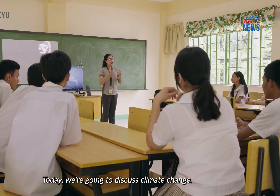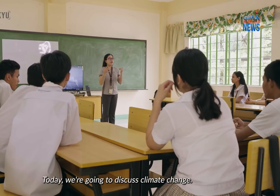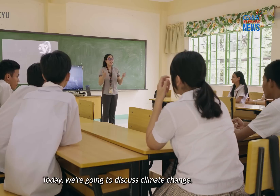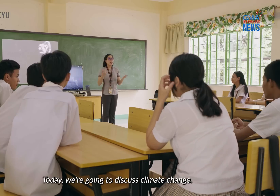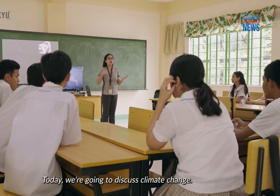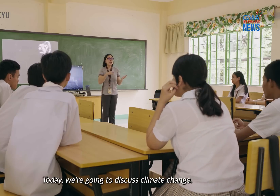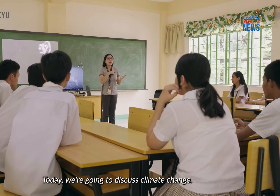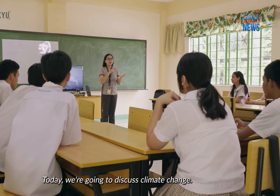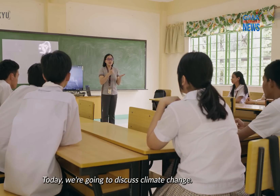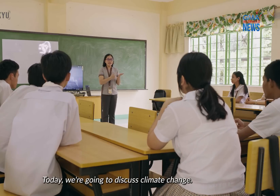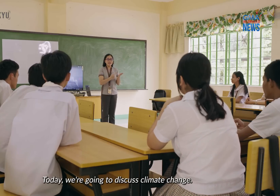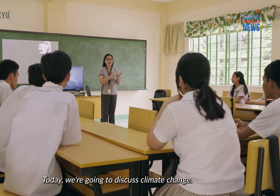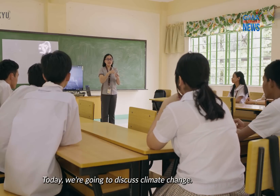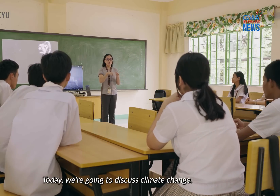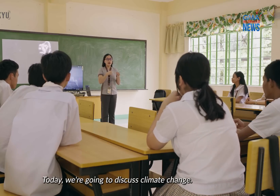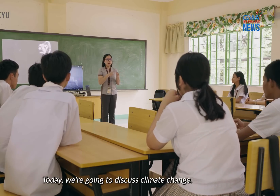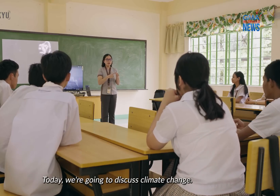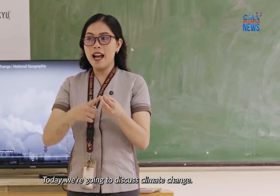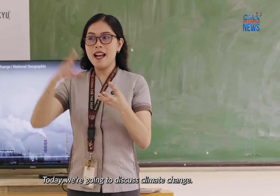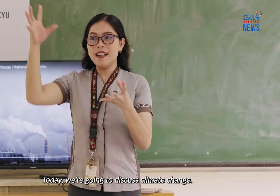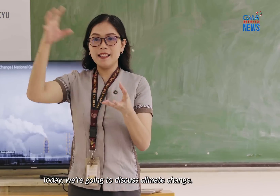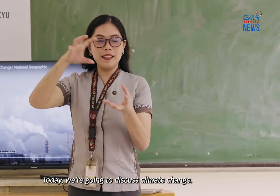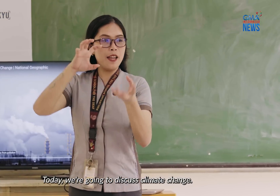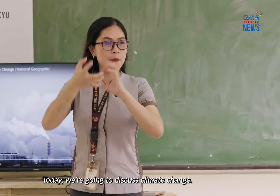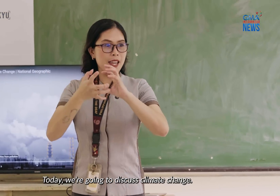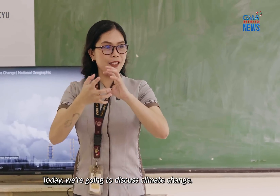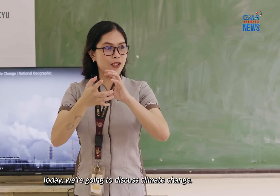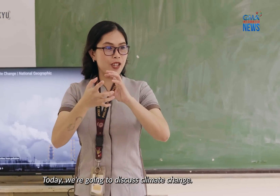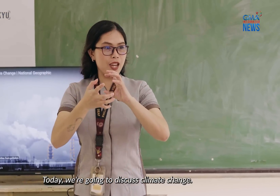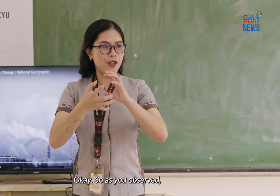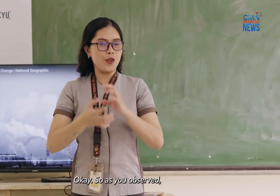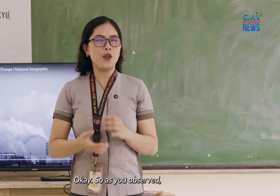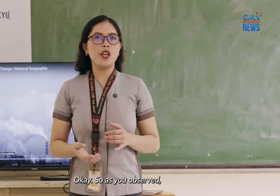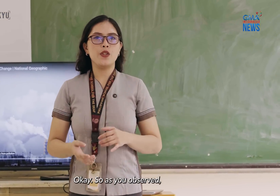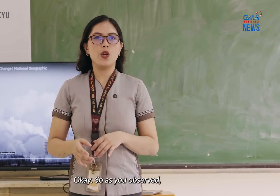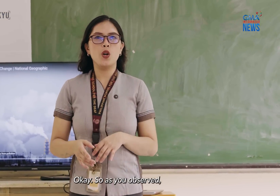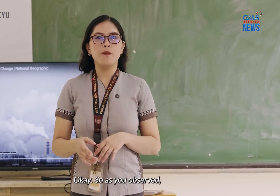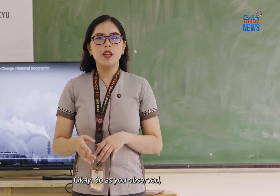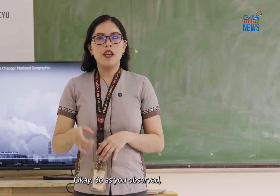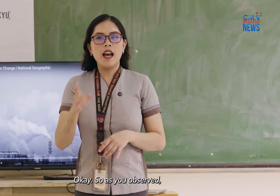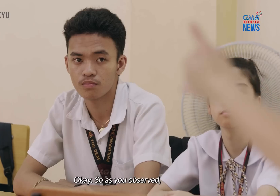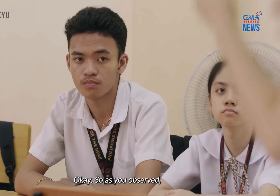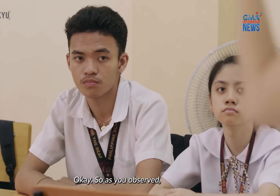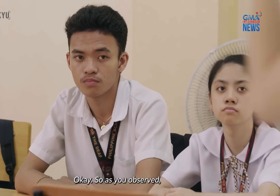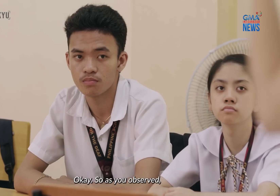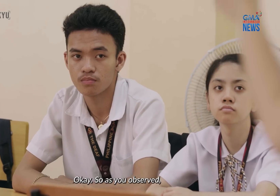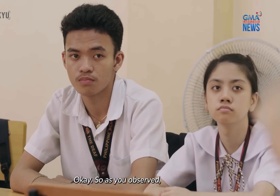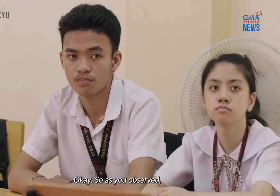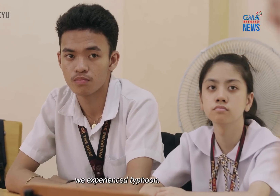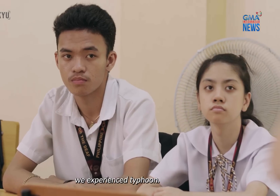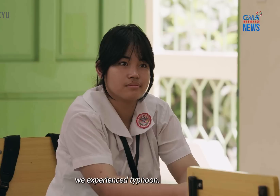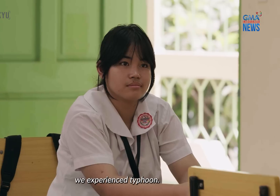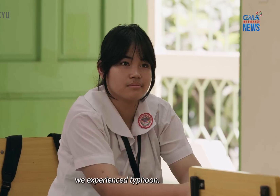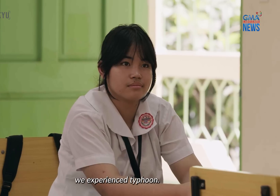But the information gets delayed. Because of this, they’re unable to prepare properly before disasters like this happen.